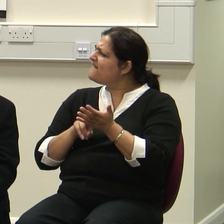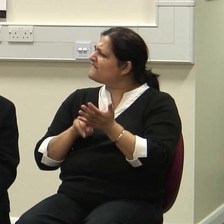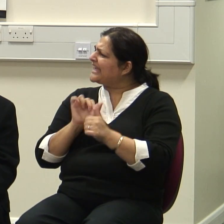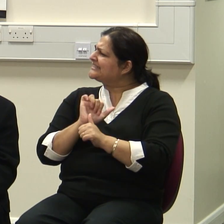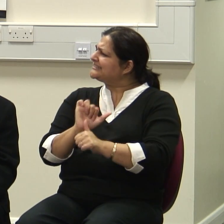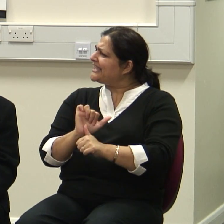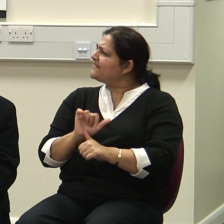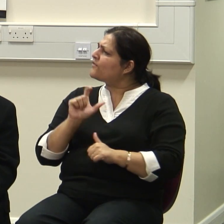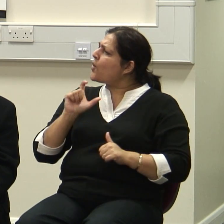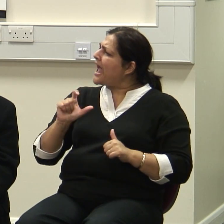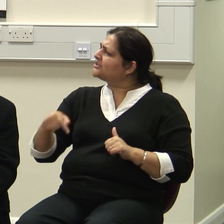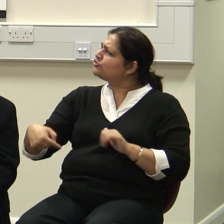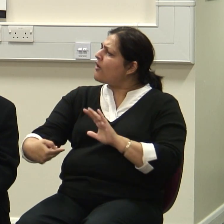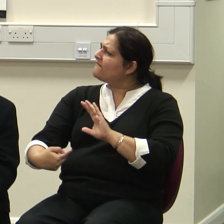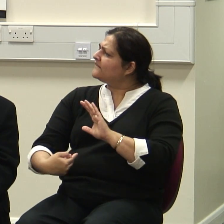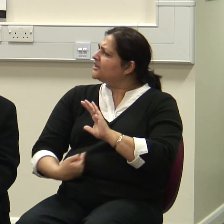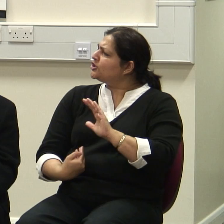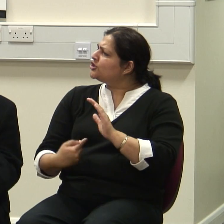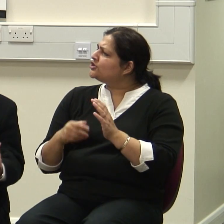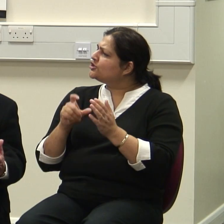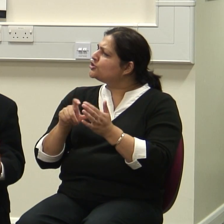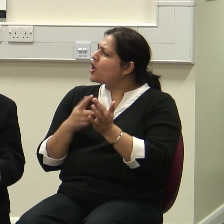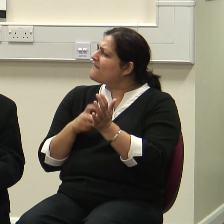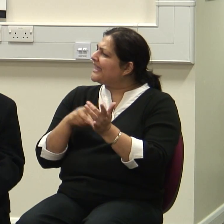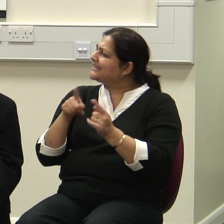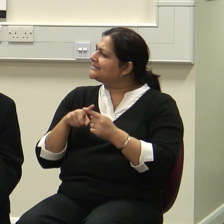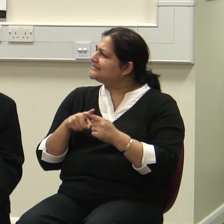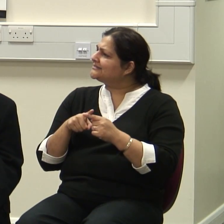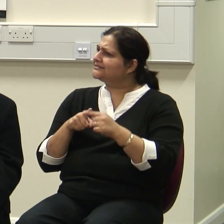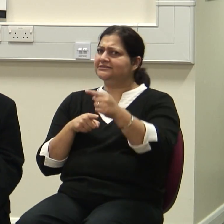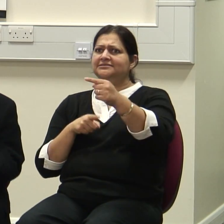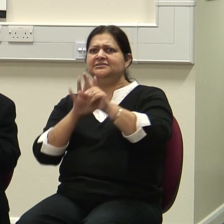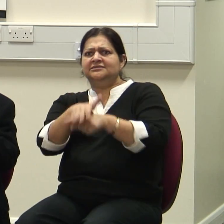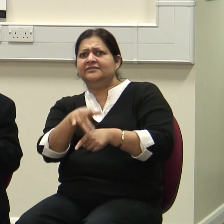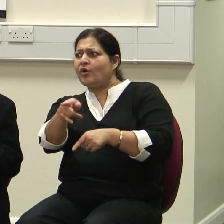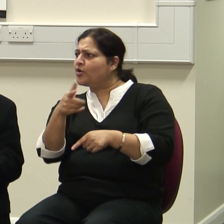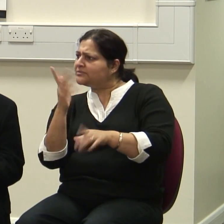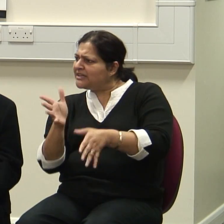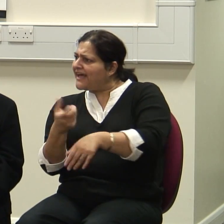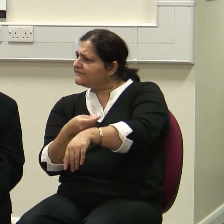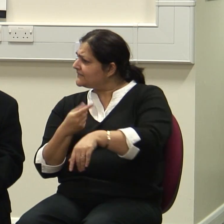of the cervix. Now supposing you're a doctor and you're very knowledgeable and your daughter